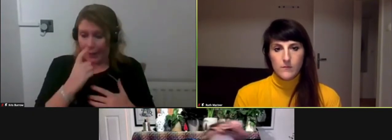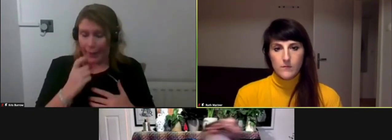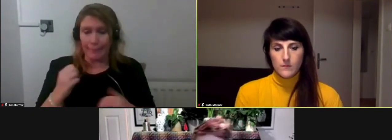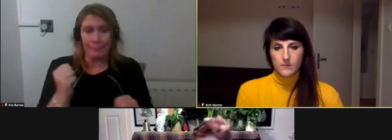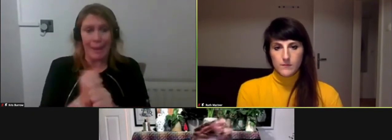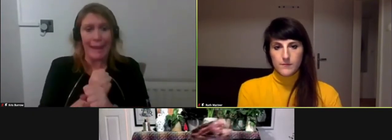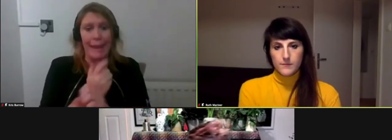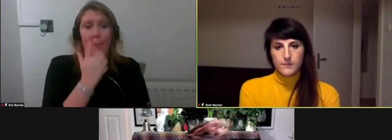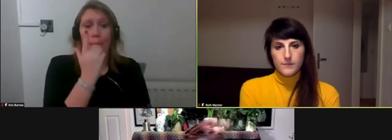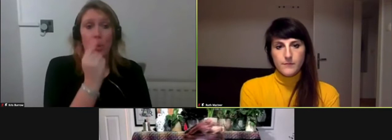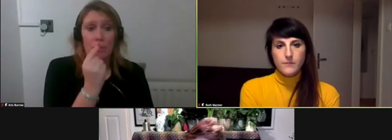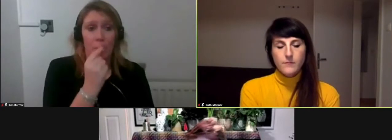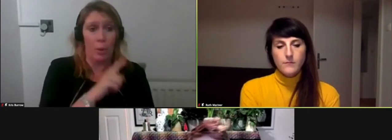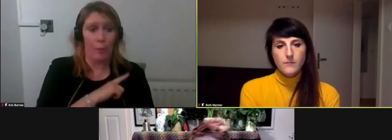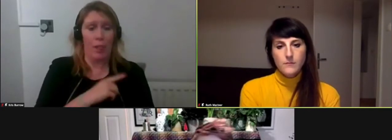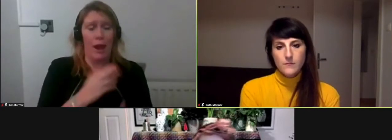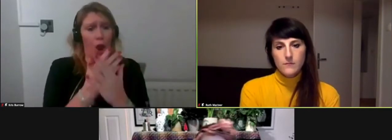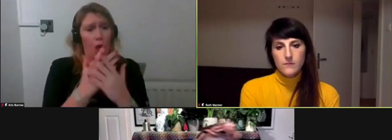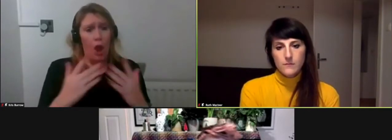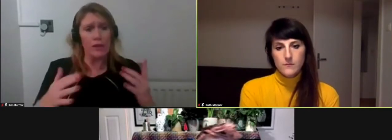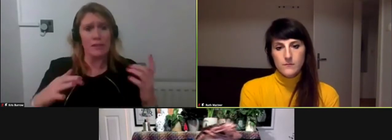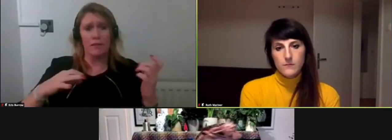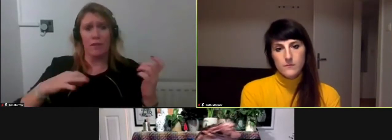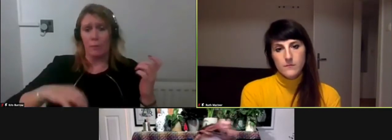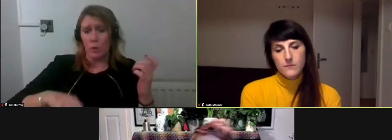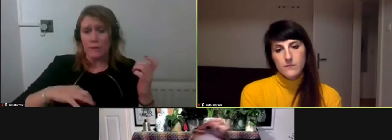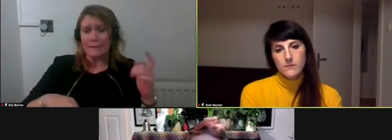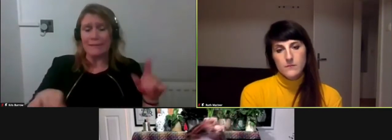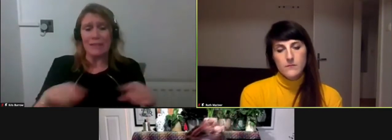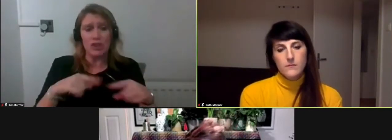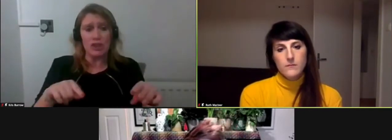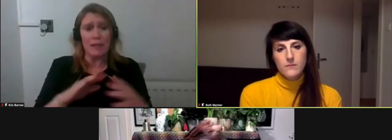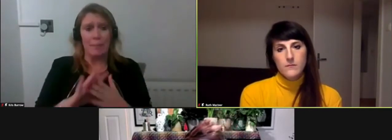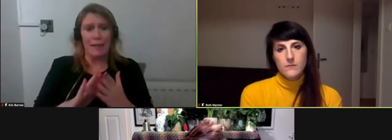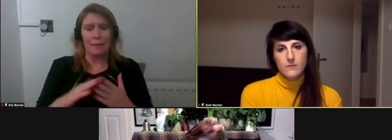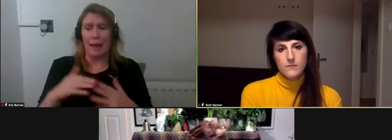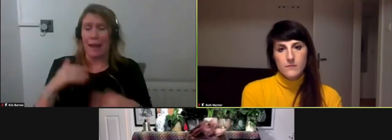lots of musicians, it makes it more expensive and more difficult for it to go